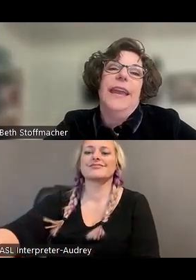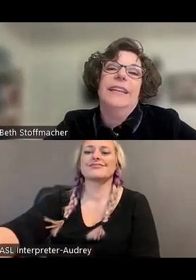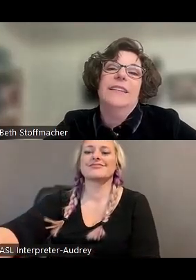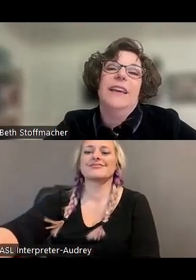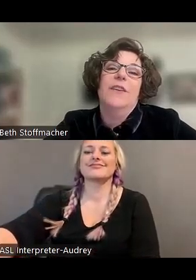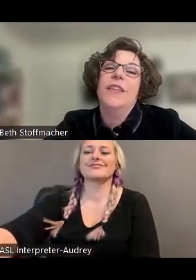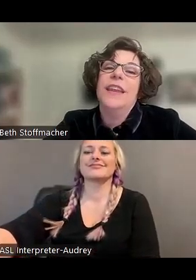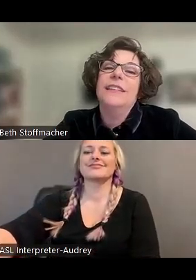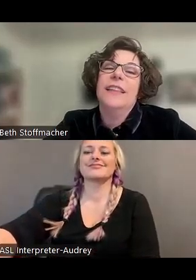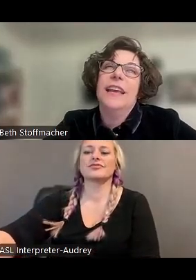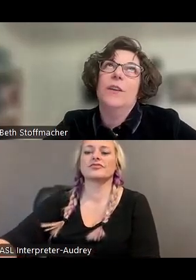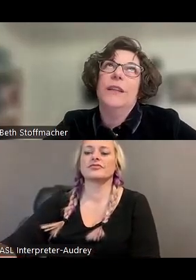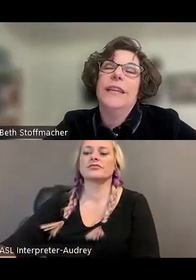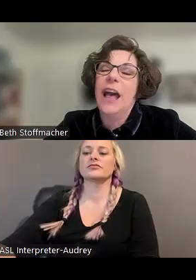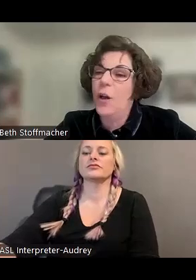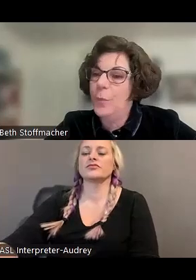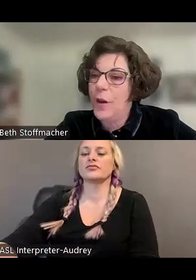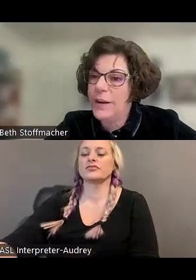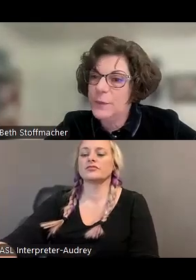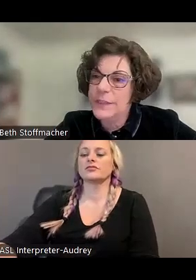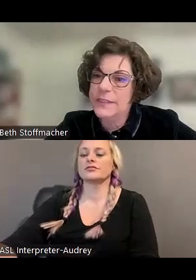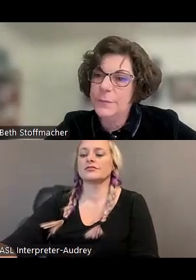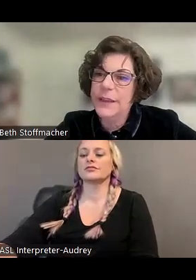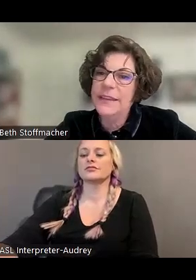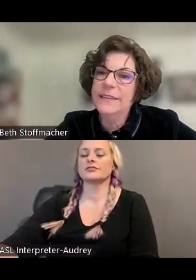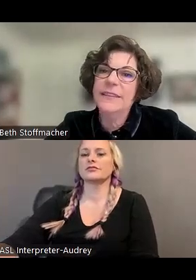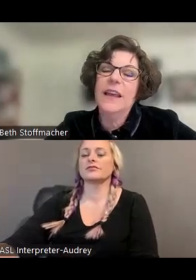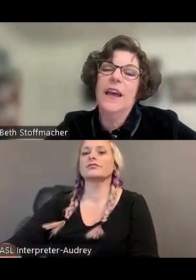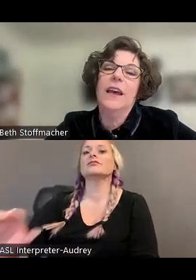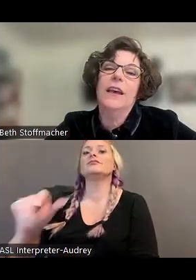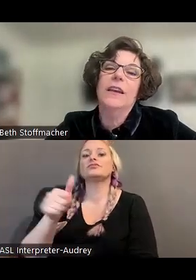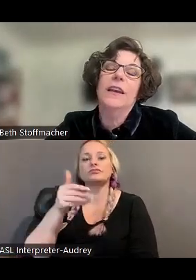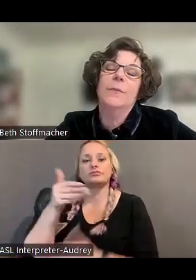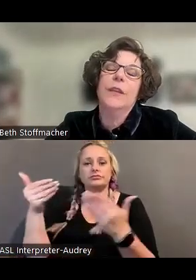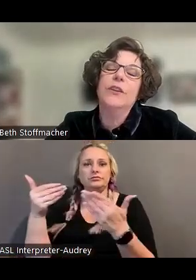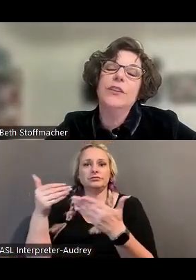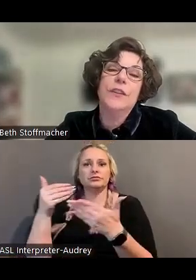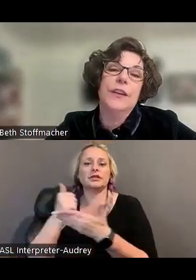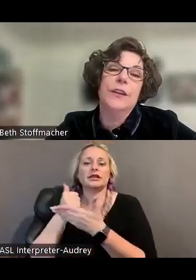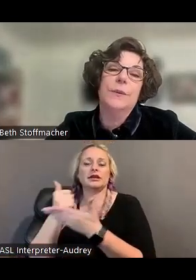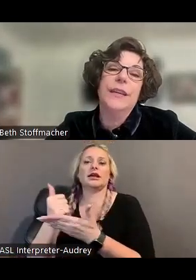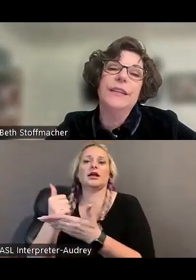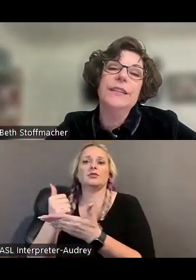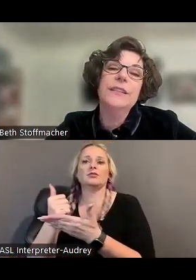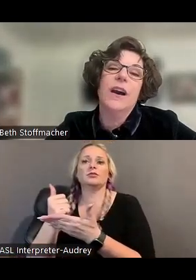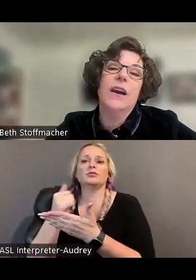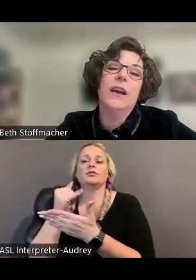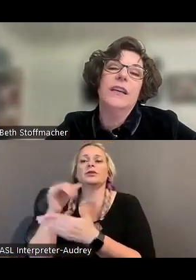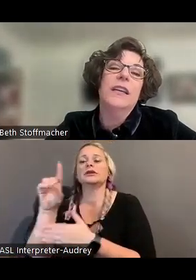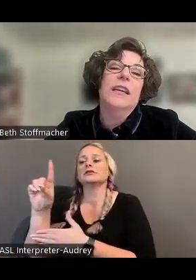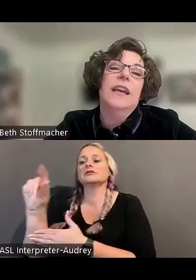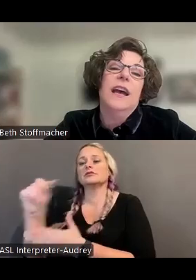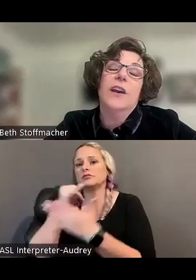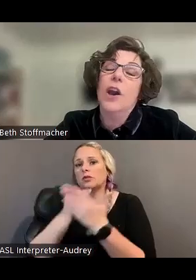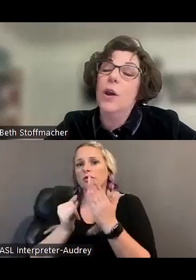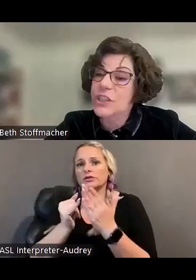And other things that really help artists with disabilities nurture their careers are coaching,